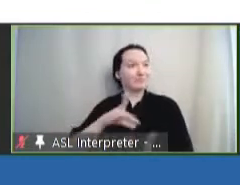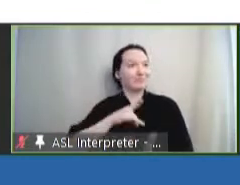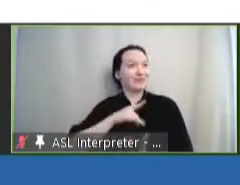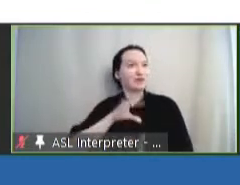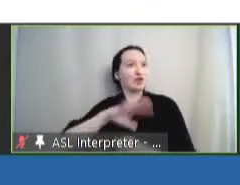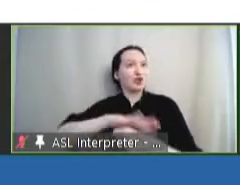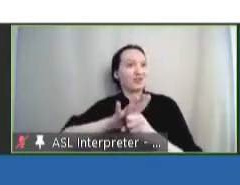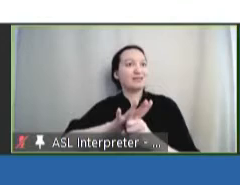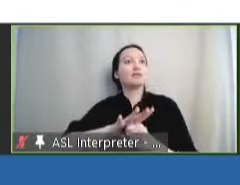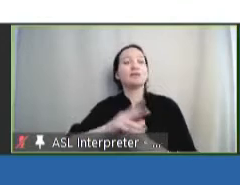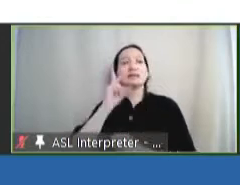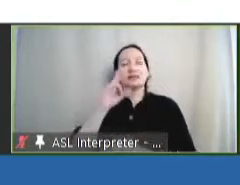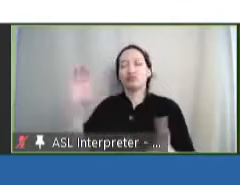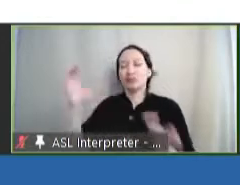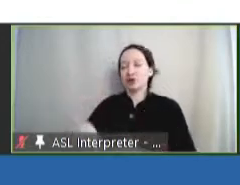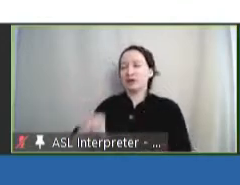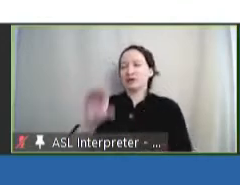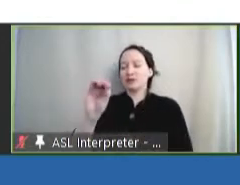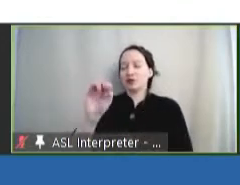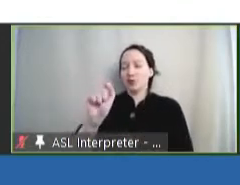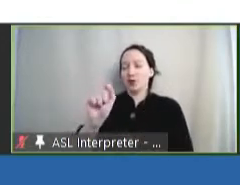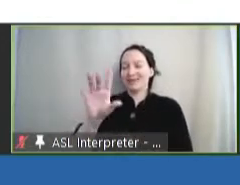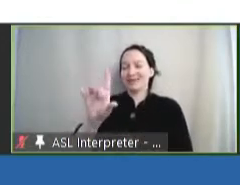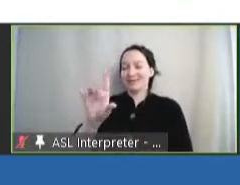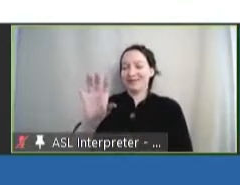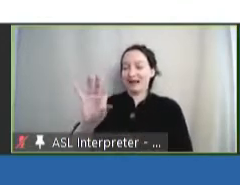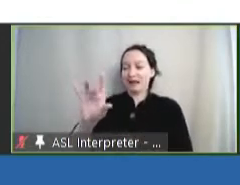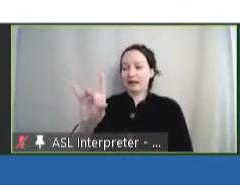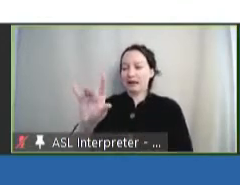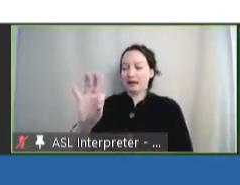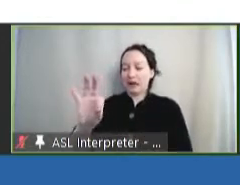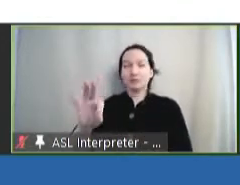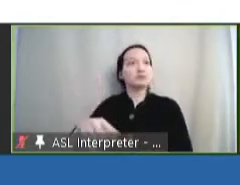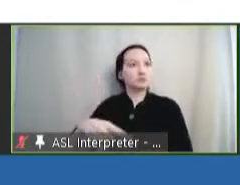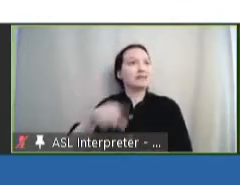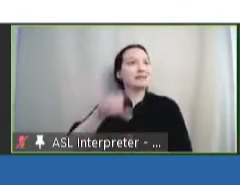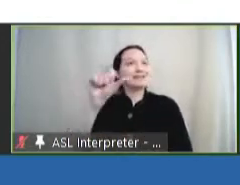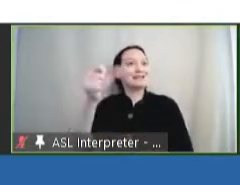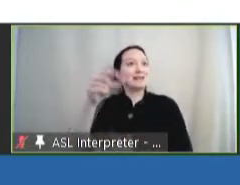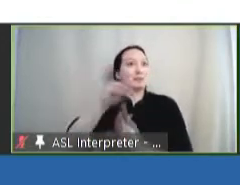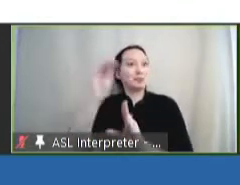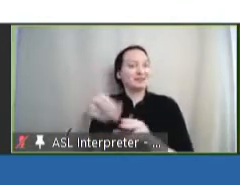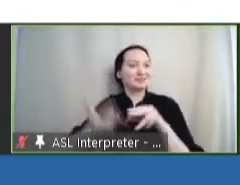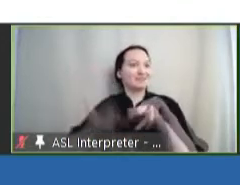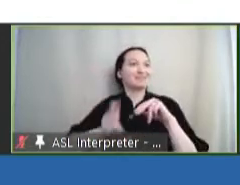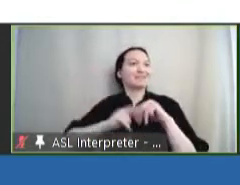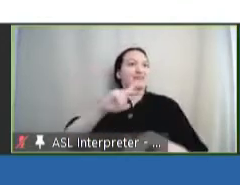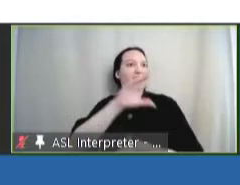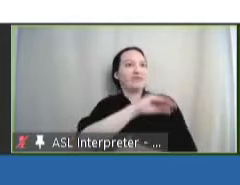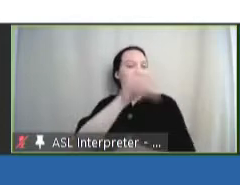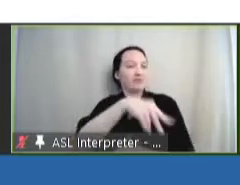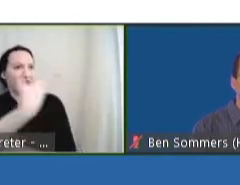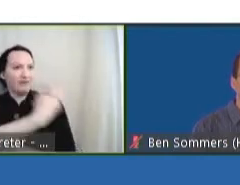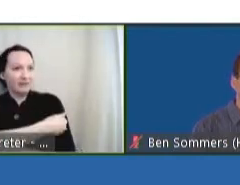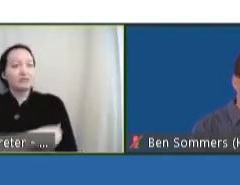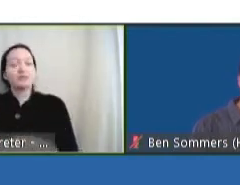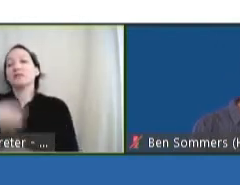ratio of 0.989 indicates a 10 percent increase in vaccination rates among those 65 and older